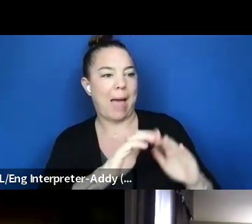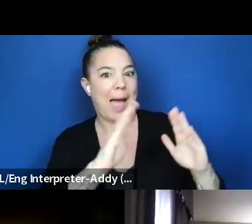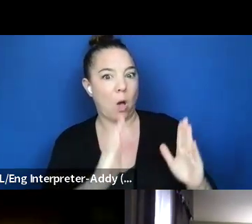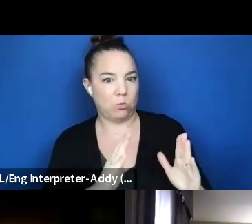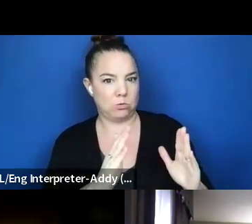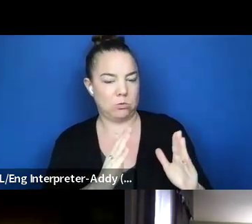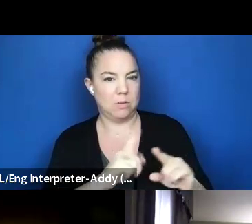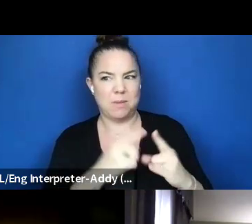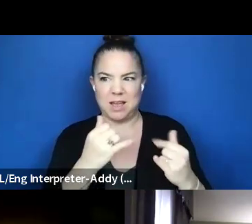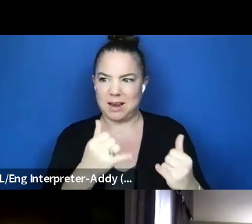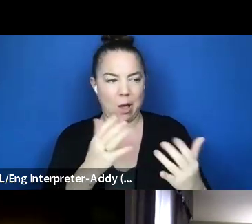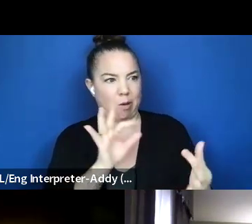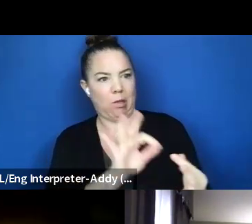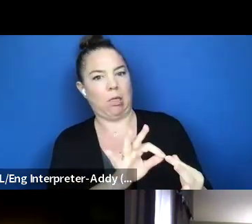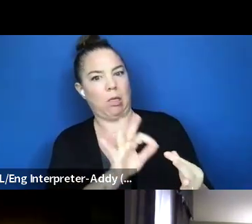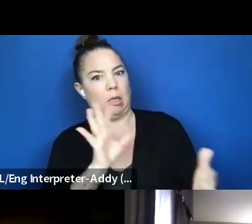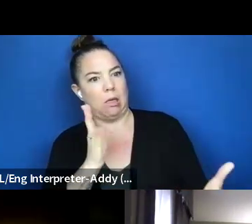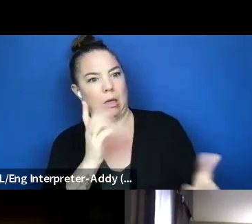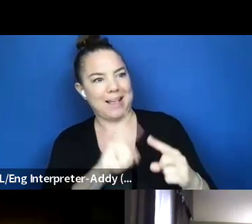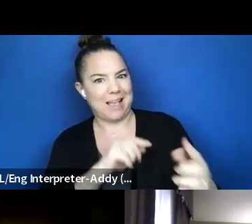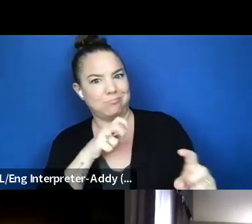Adeleigh Belyeu: to do anything so, but